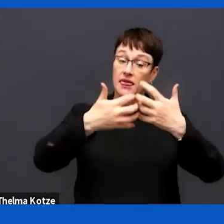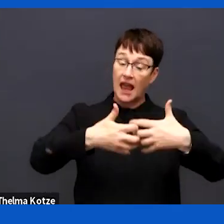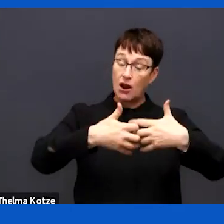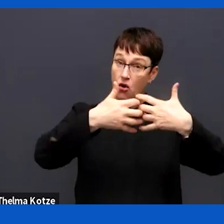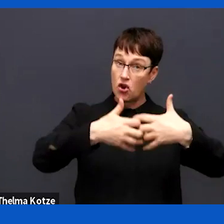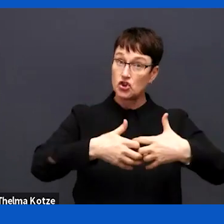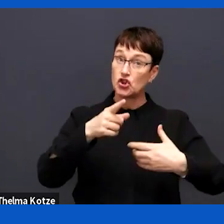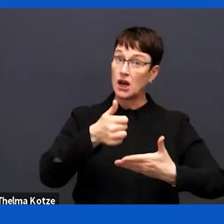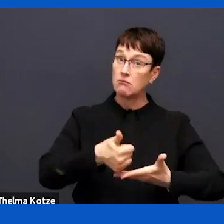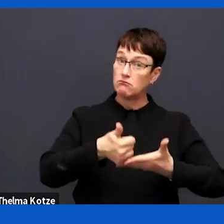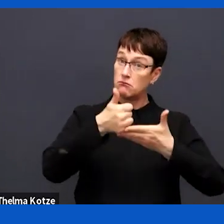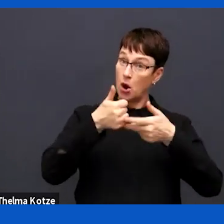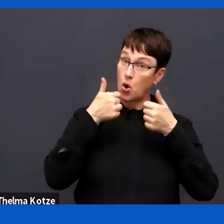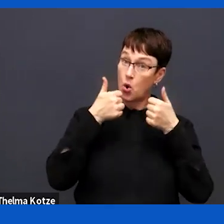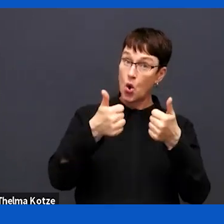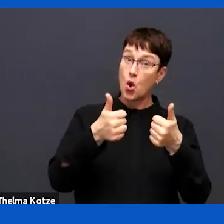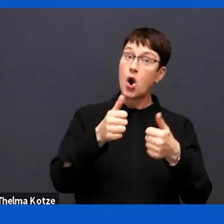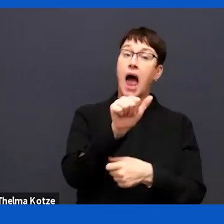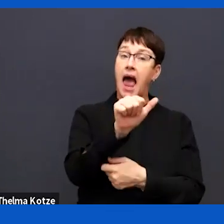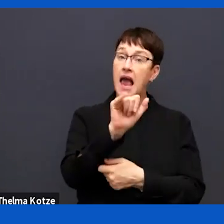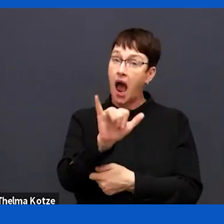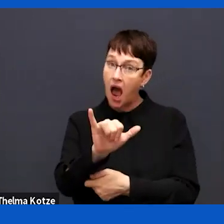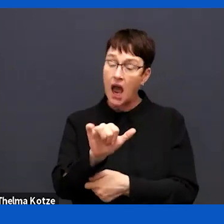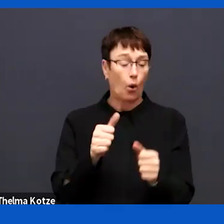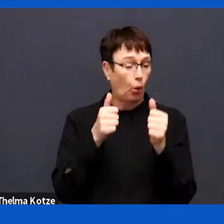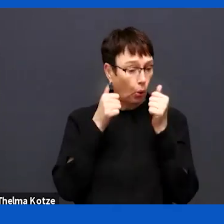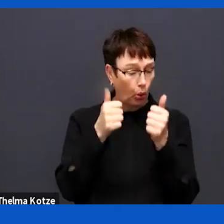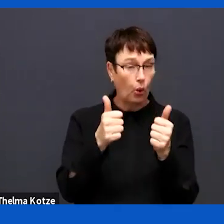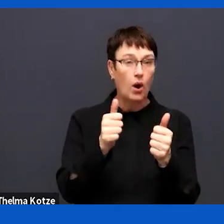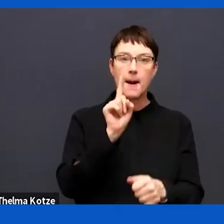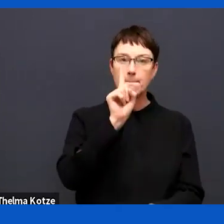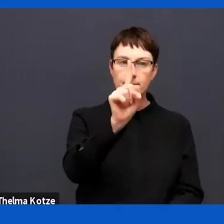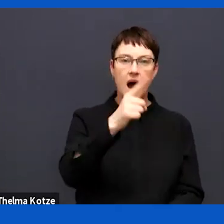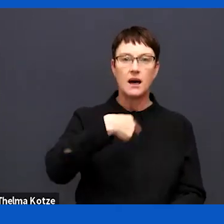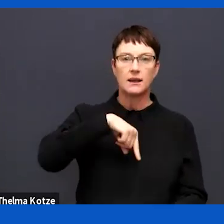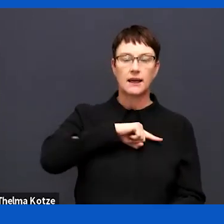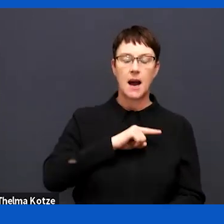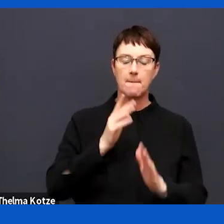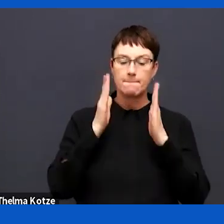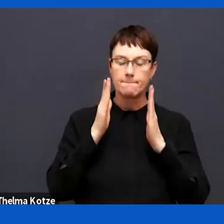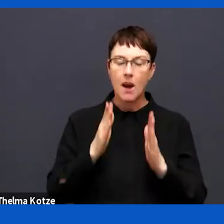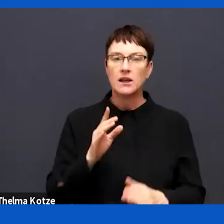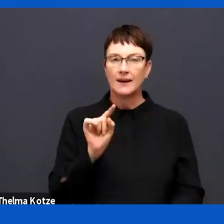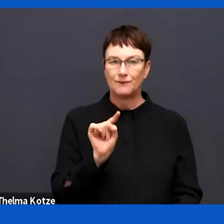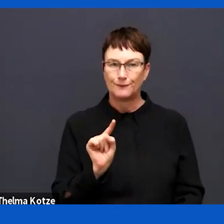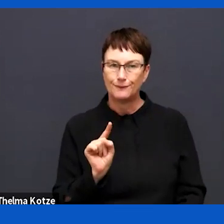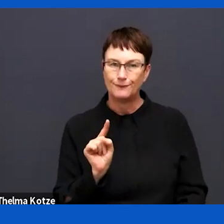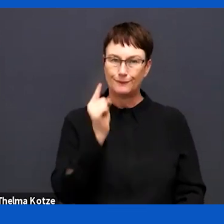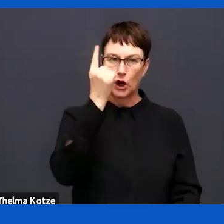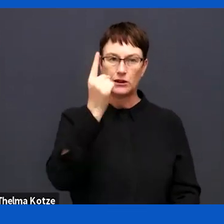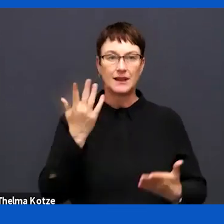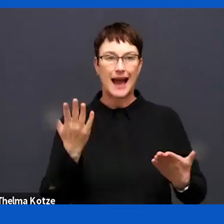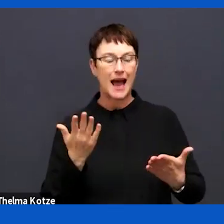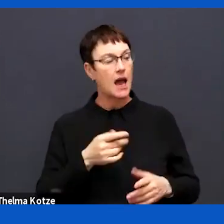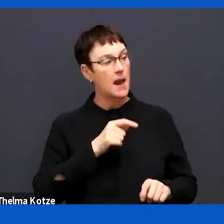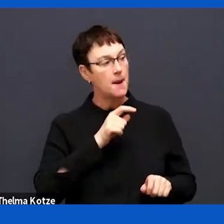with elegance and also always test with users before and not just jump on the first new tech